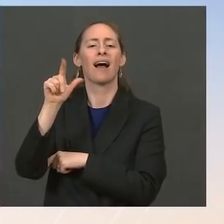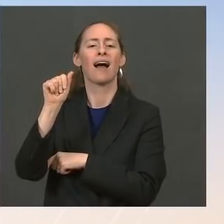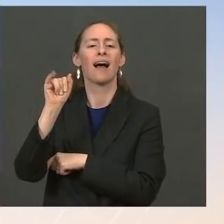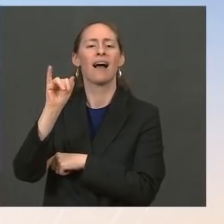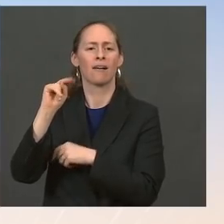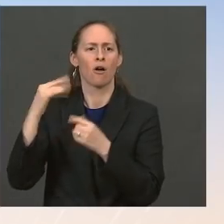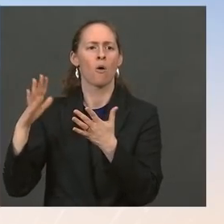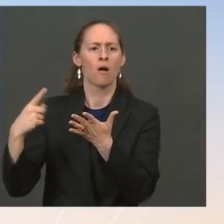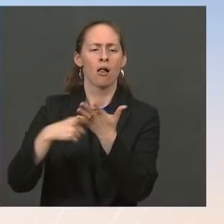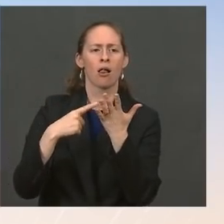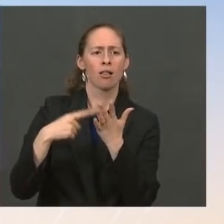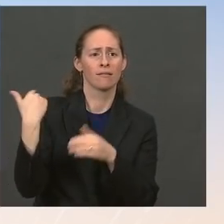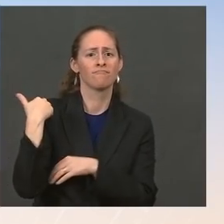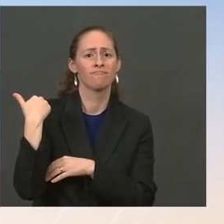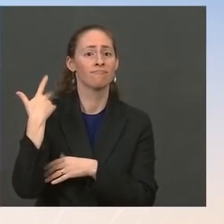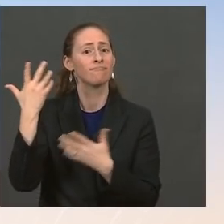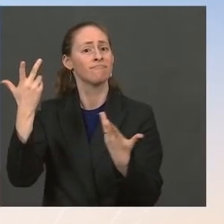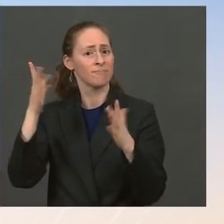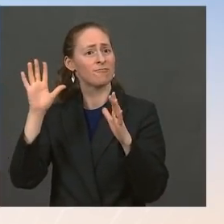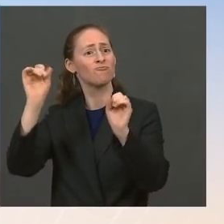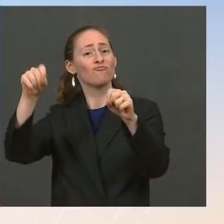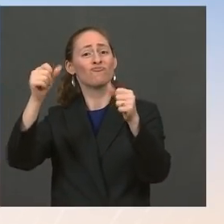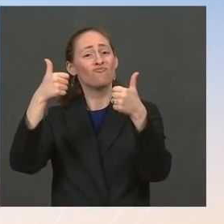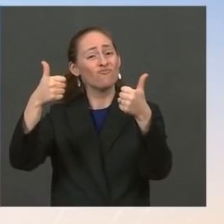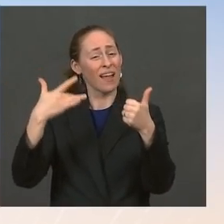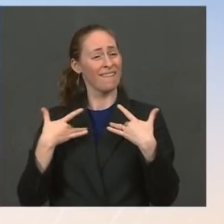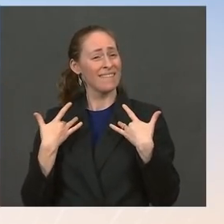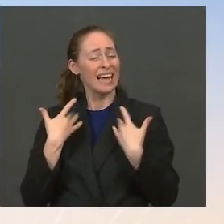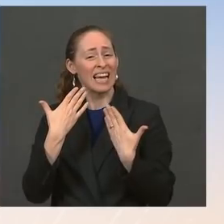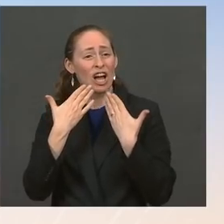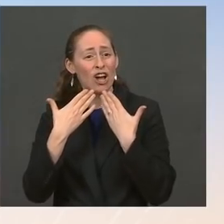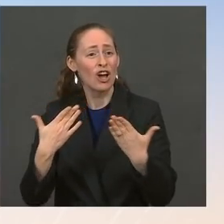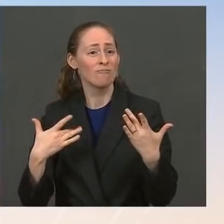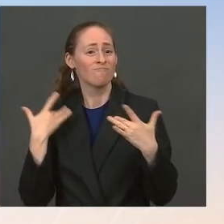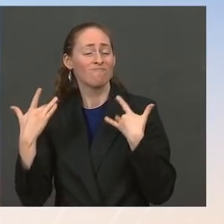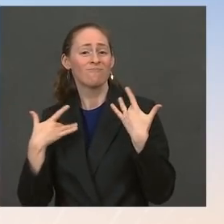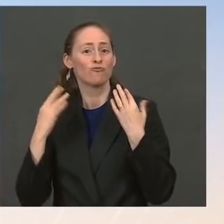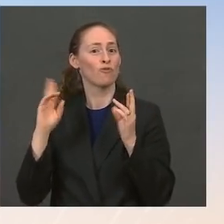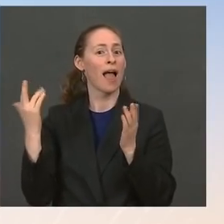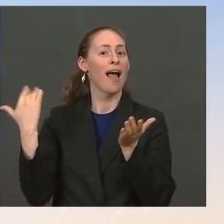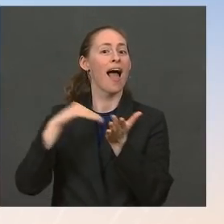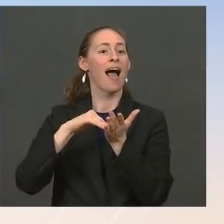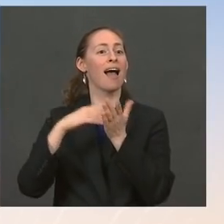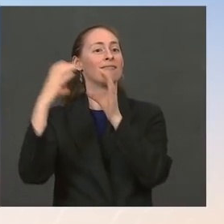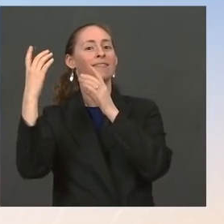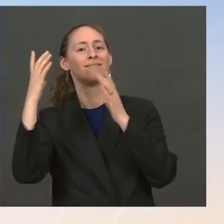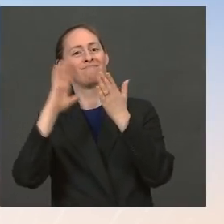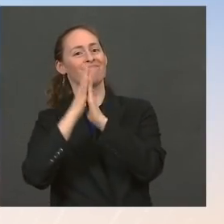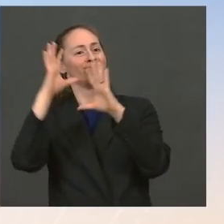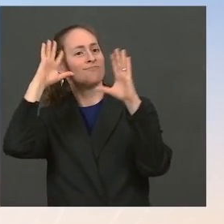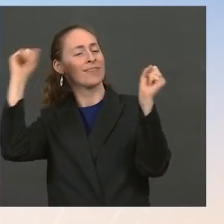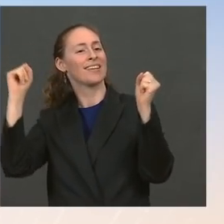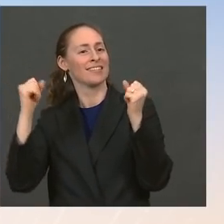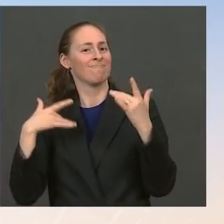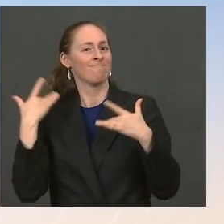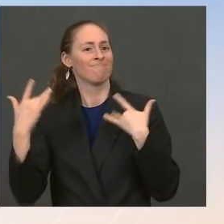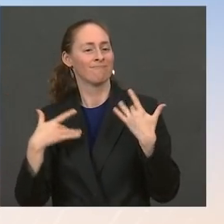He resumed his duties as President at that point in time. There was also two sets of letters that we released publicly around --